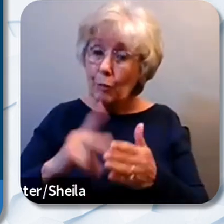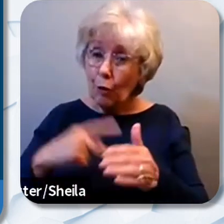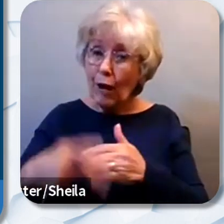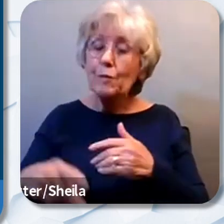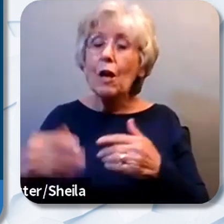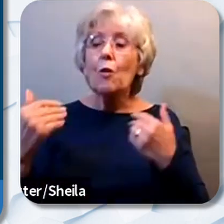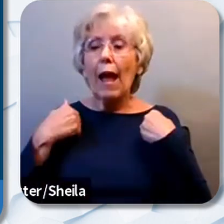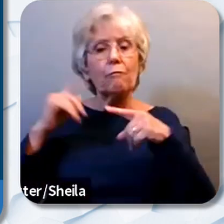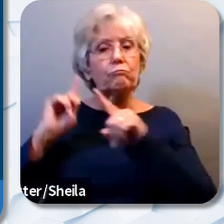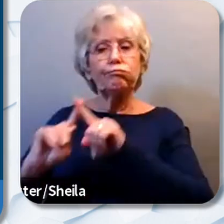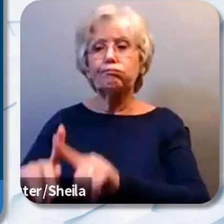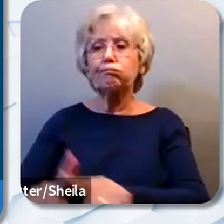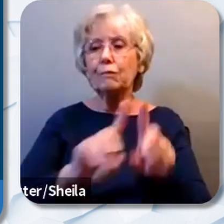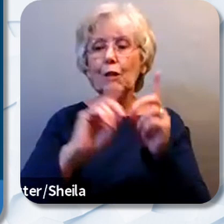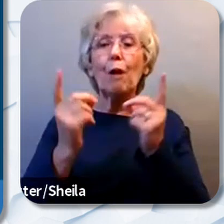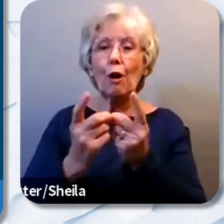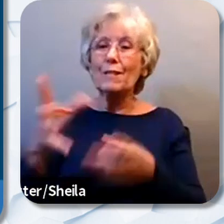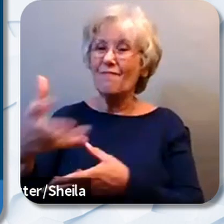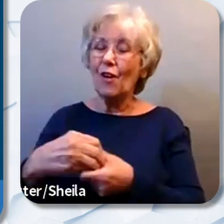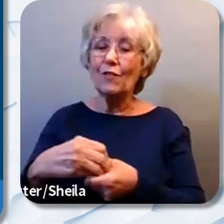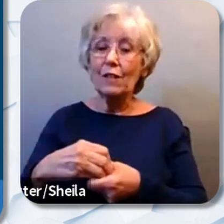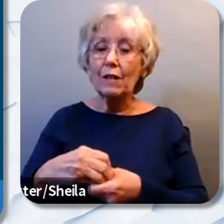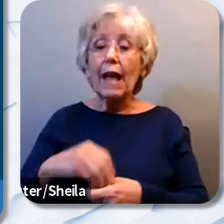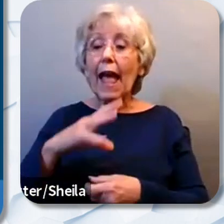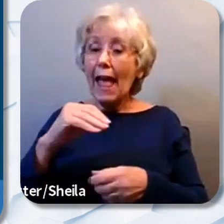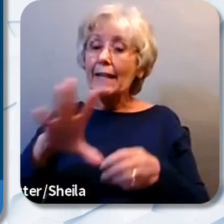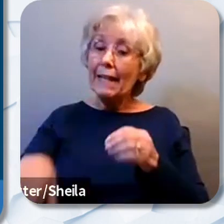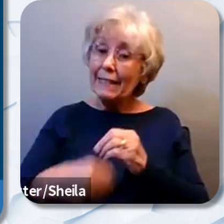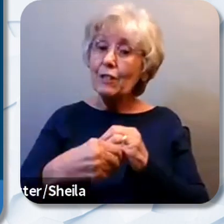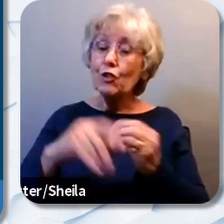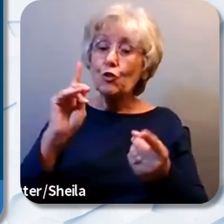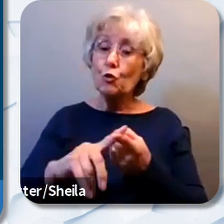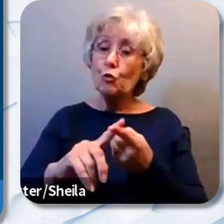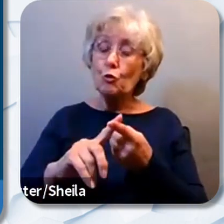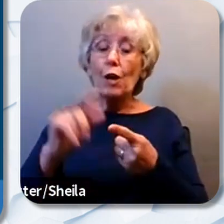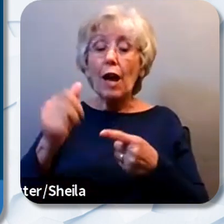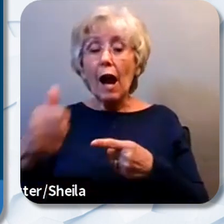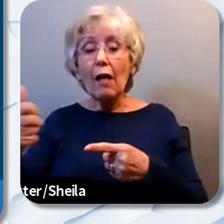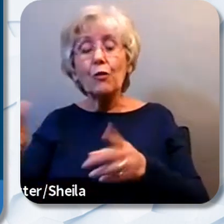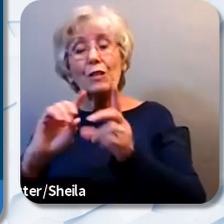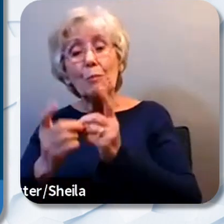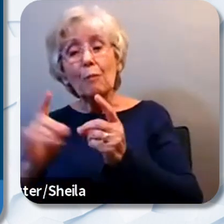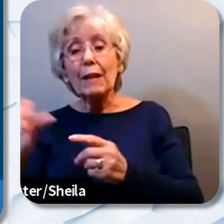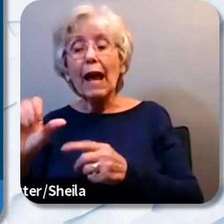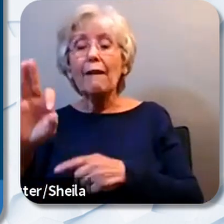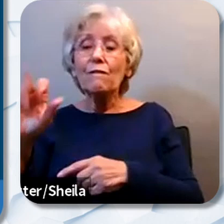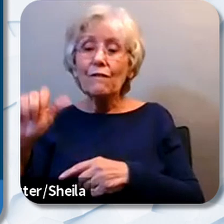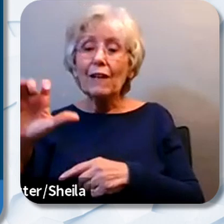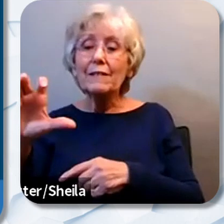departments across. And so, in addition to. Other other departments, such as facilities or Labor